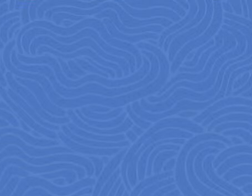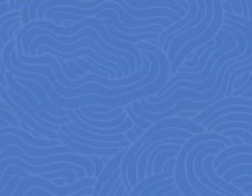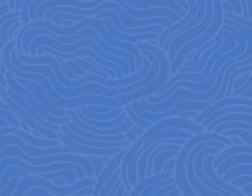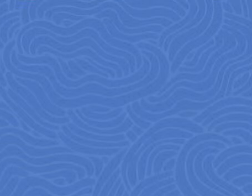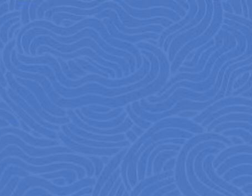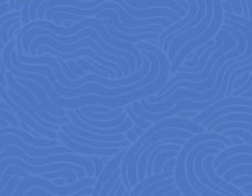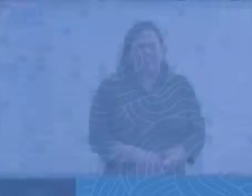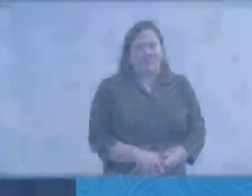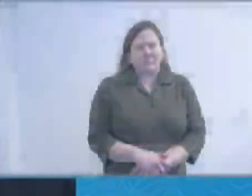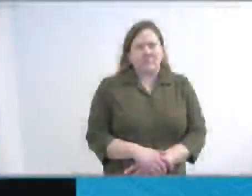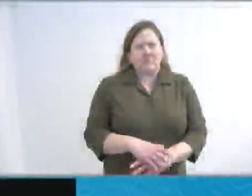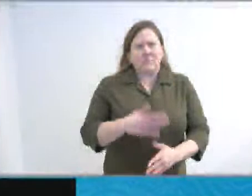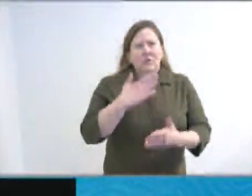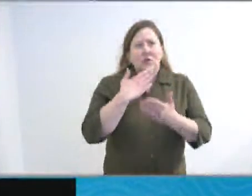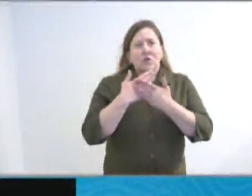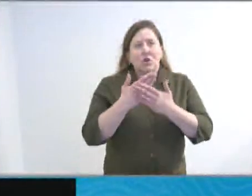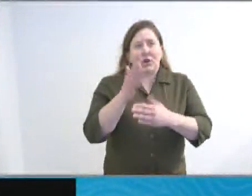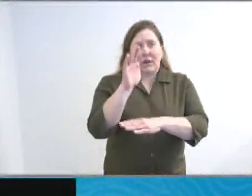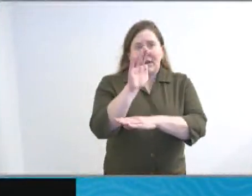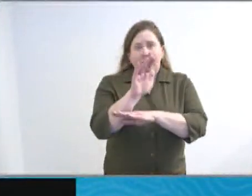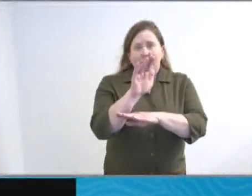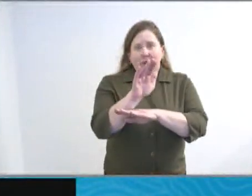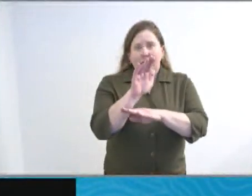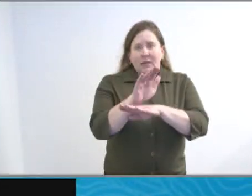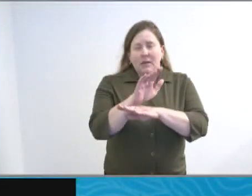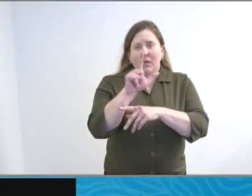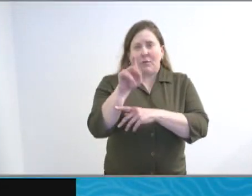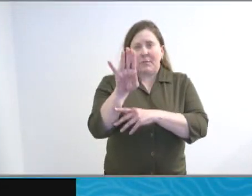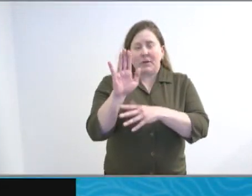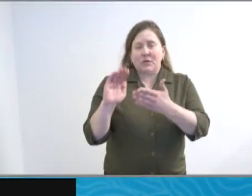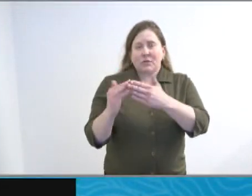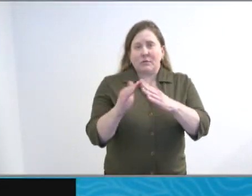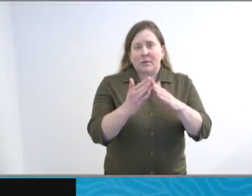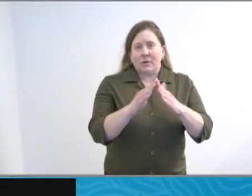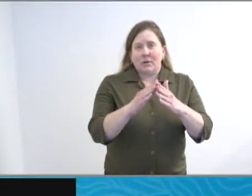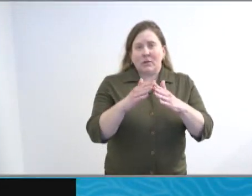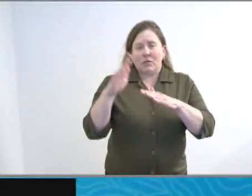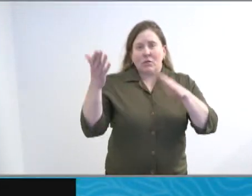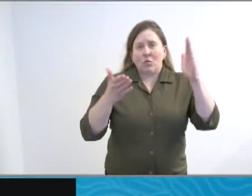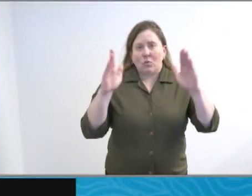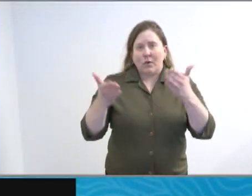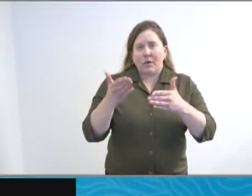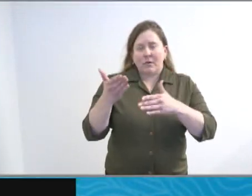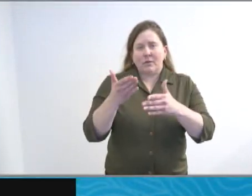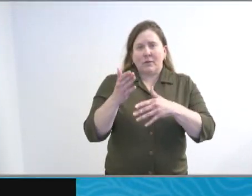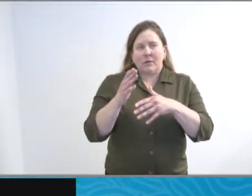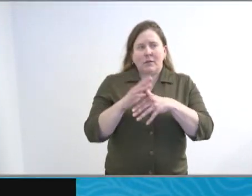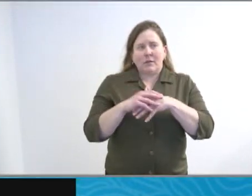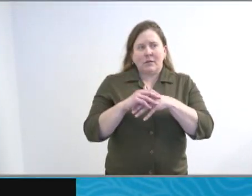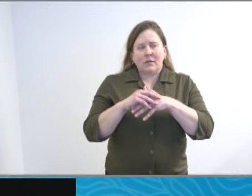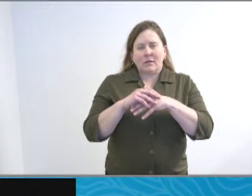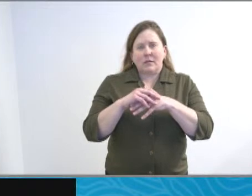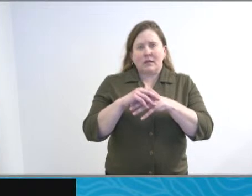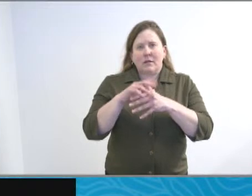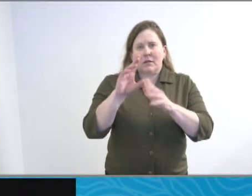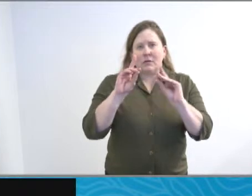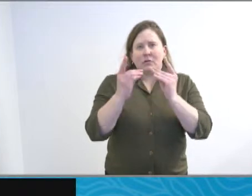Good evening, Long Beach community and welcome to our District Community Advisory Committee for tonight.